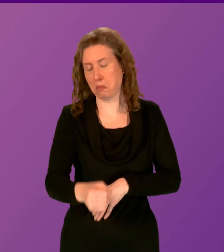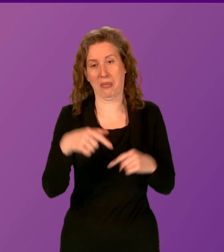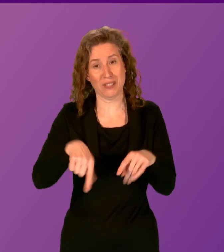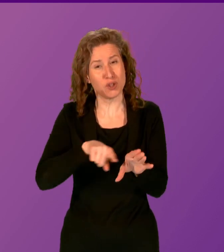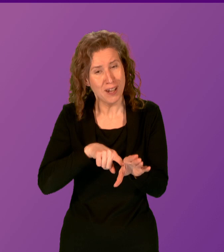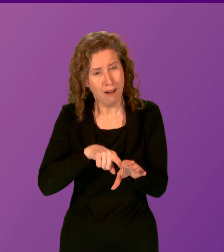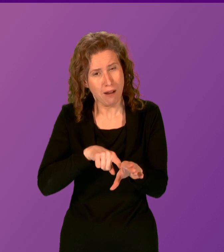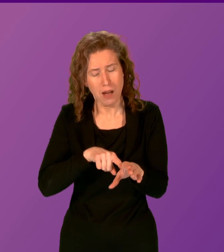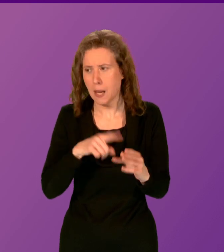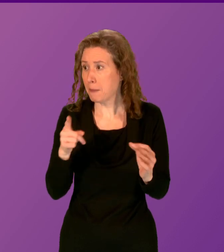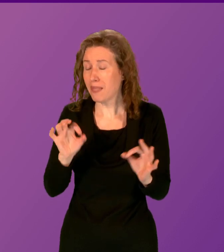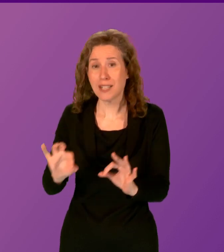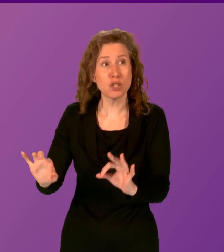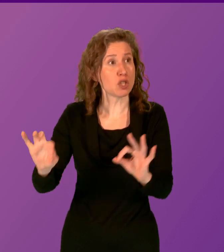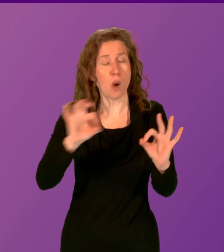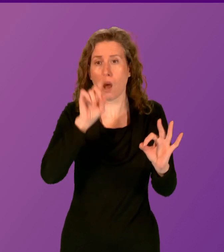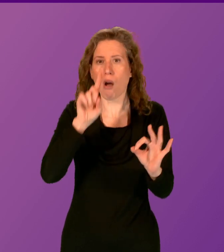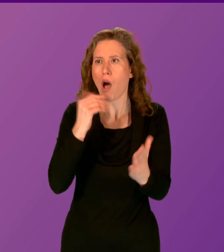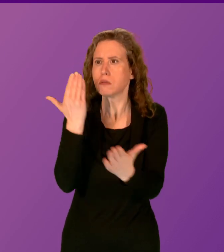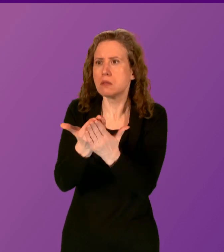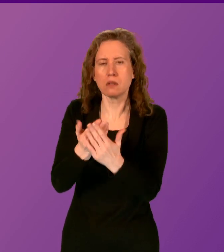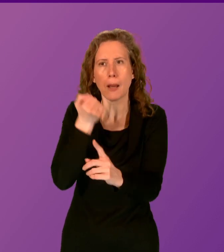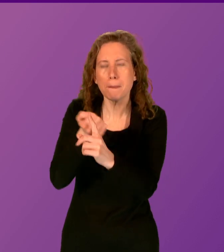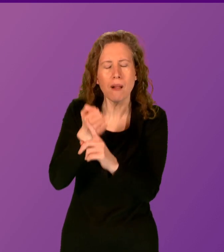There is no route for appeal to contest that decision.